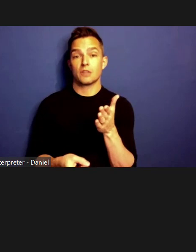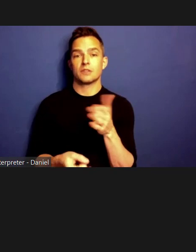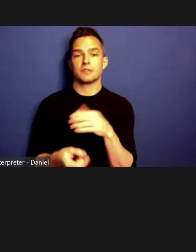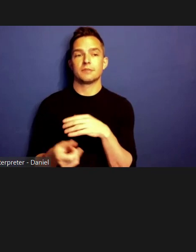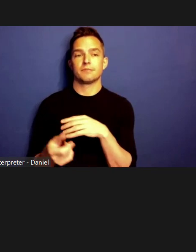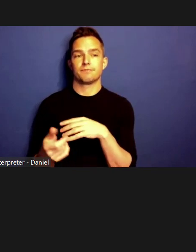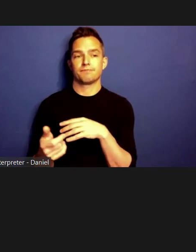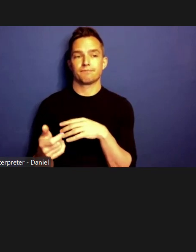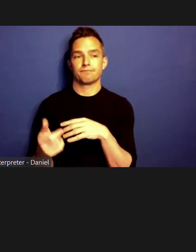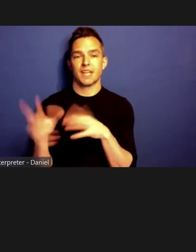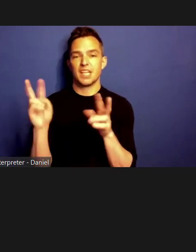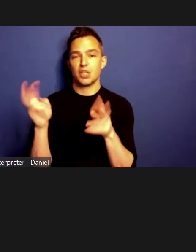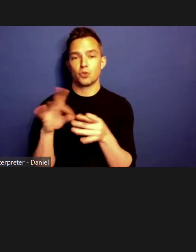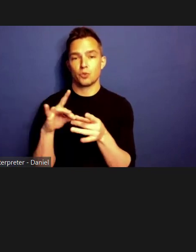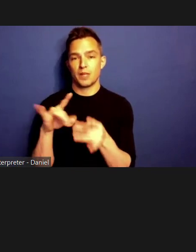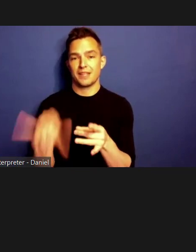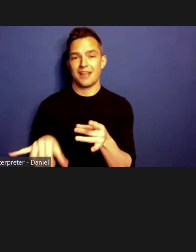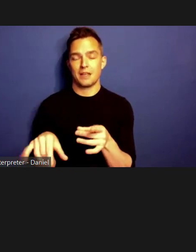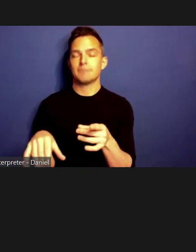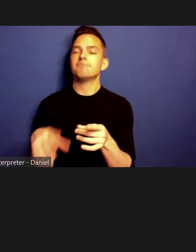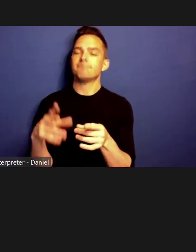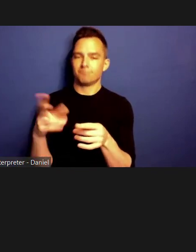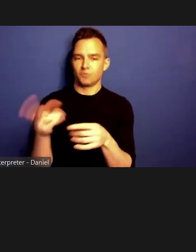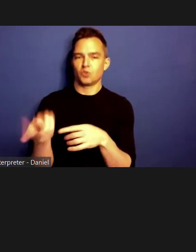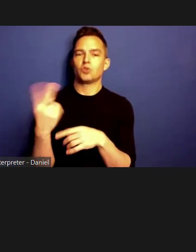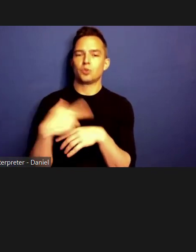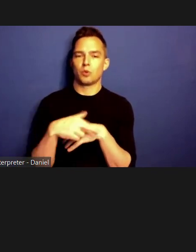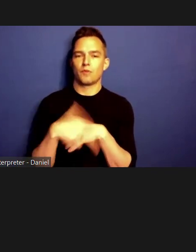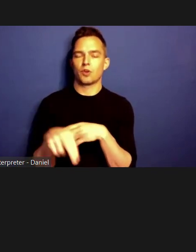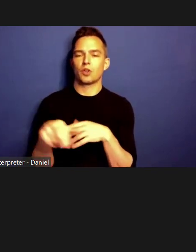that we go through two referrals. William Eiserman: let me add something here.